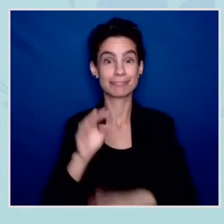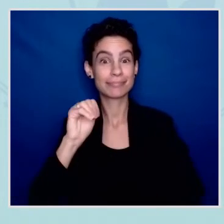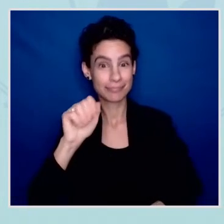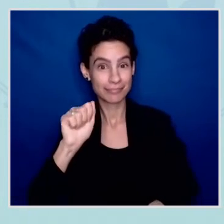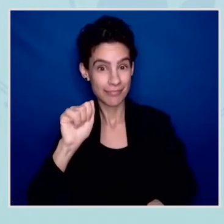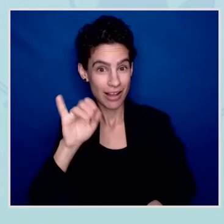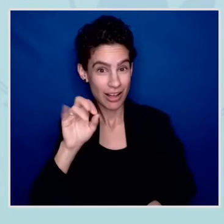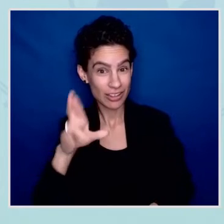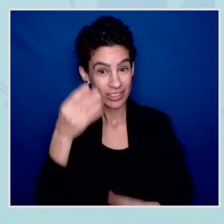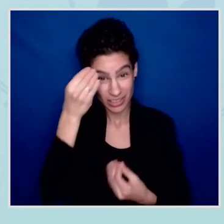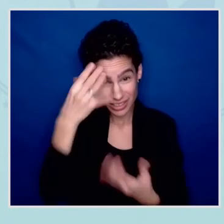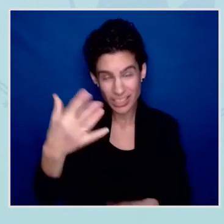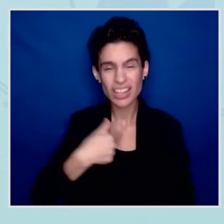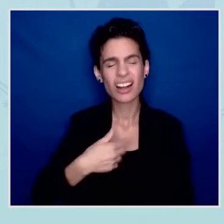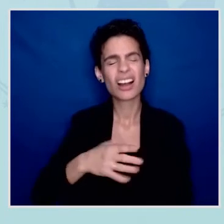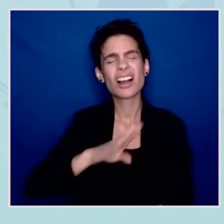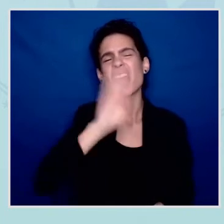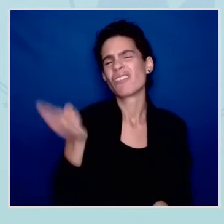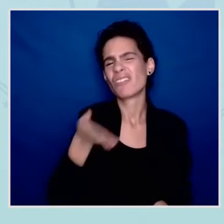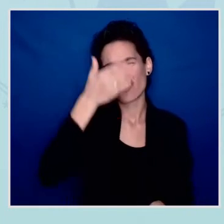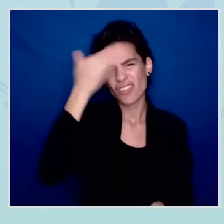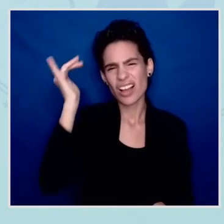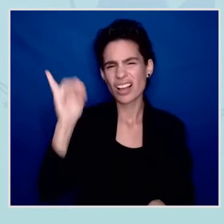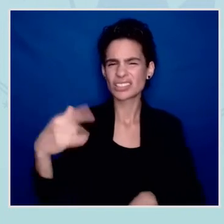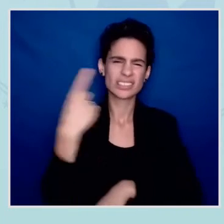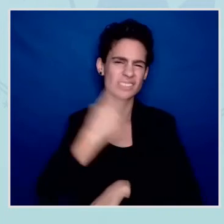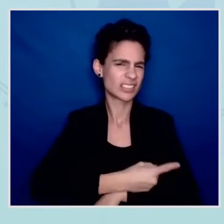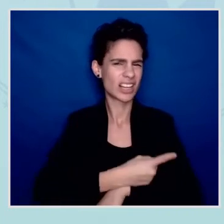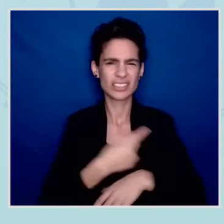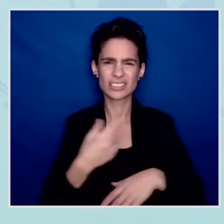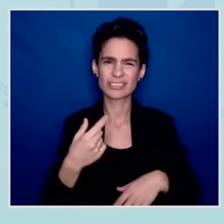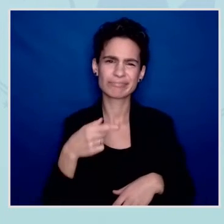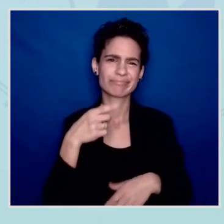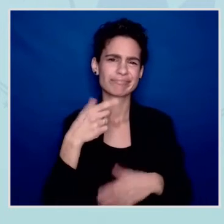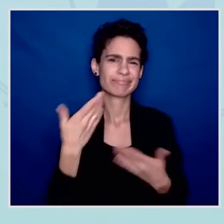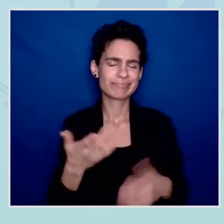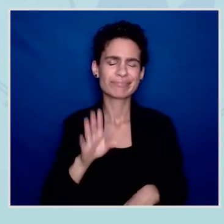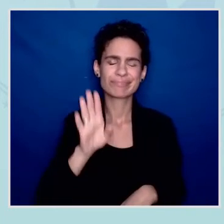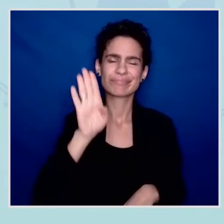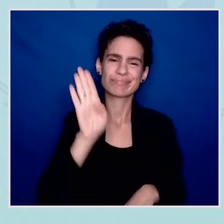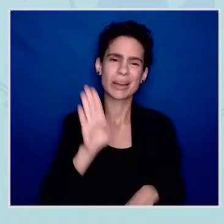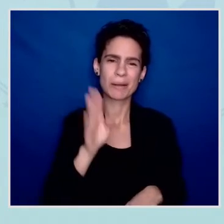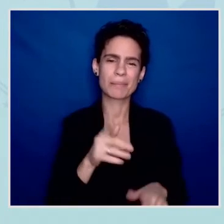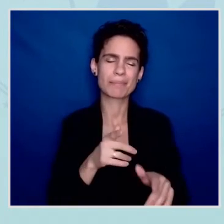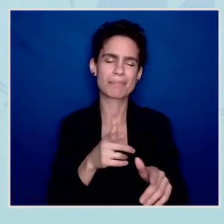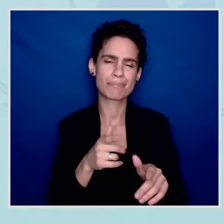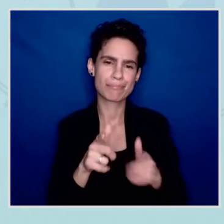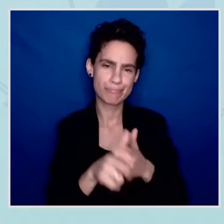MEMORABLE DAYS TOGETHER MY HOMETOWN AT A RALLY TO SUPPORT GROCERY STORE WORKERS FIGHTING FOR THEIR RIGHTS AND MY INAUGURATION AS MAYOR.